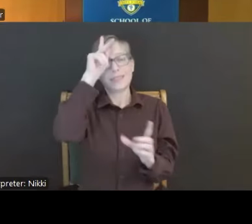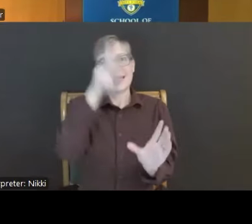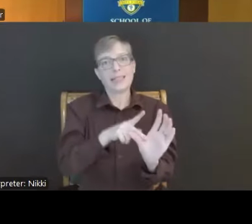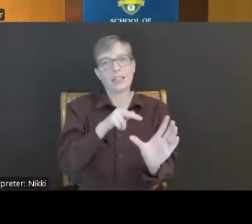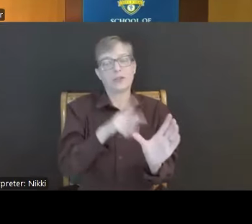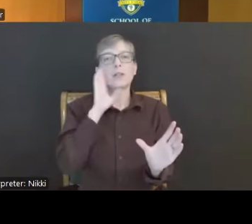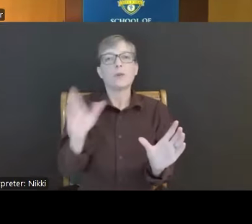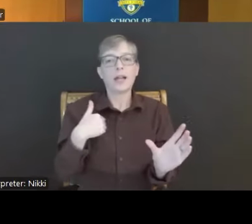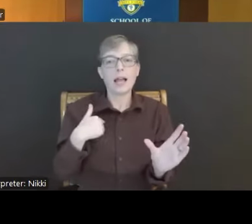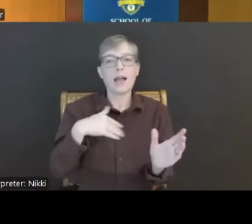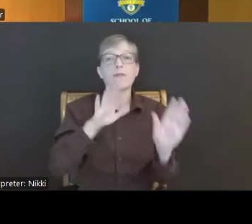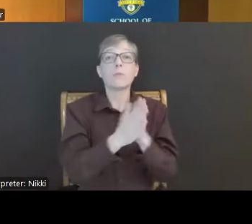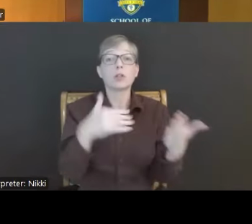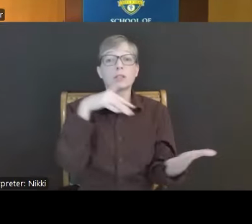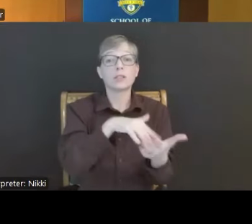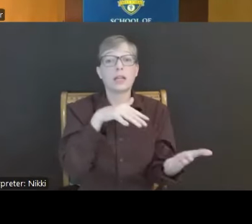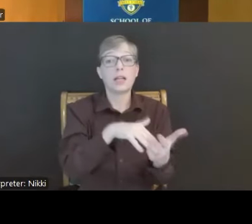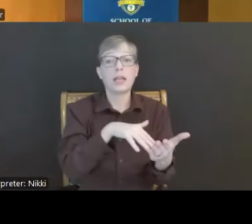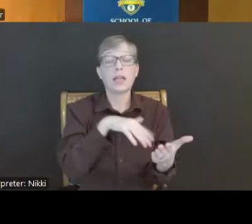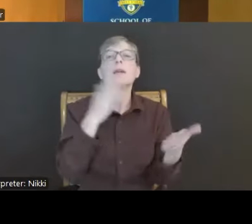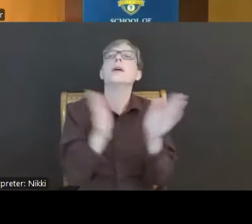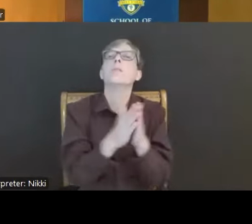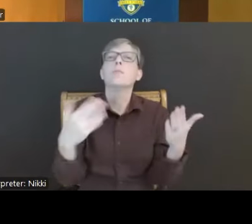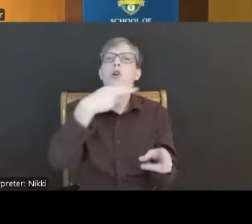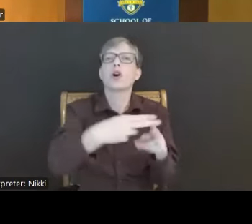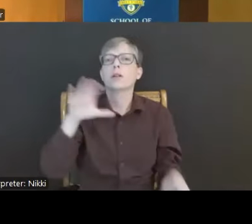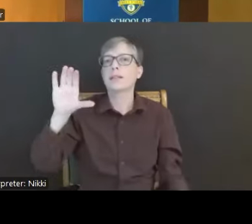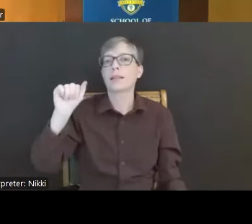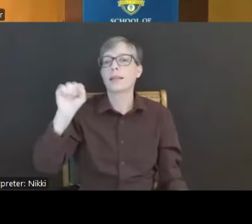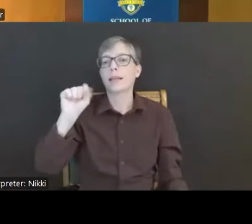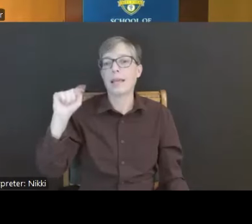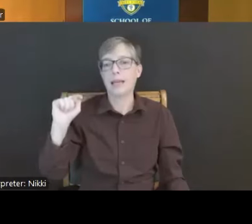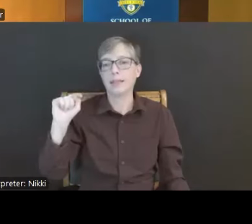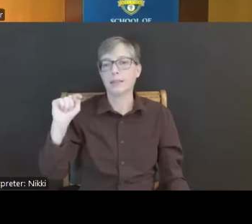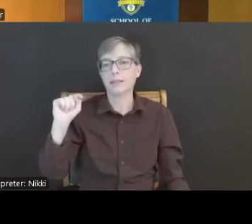called cast and it's by Isabelle Wilkerson she will actually be here in October so our